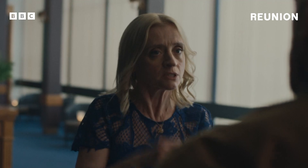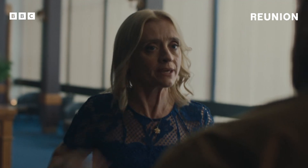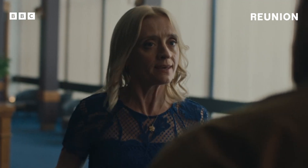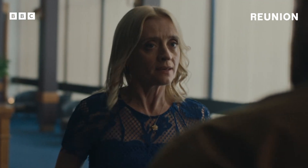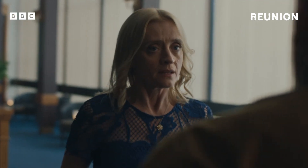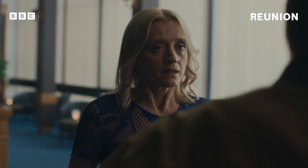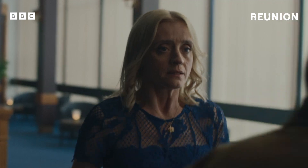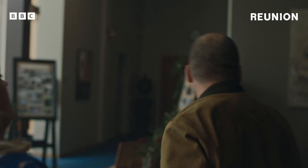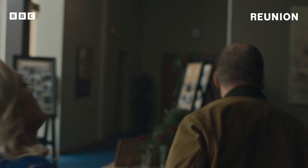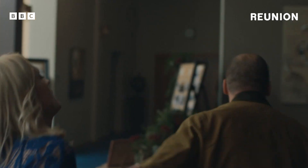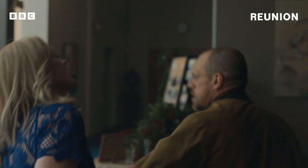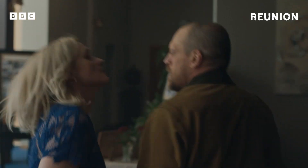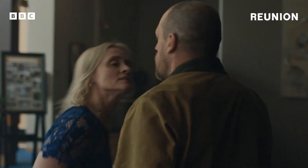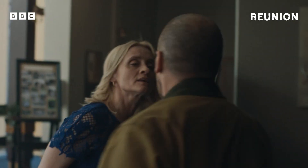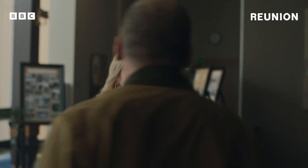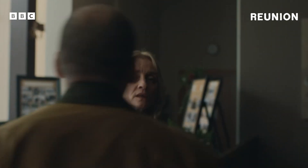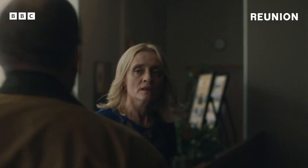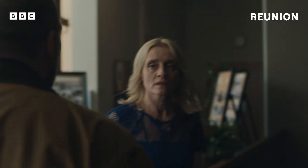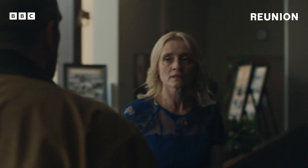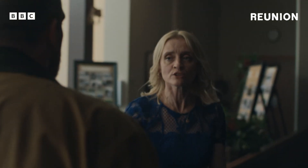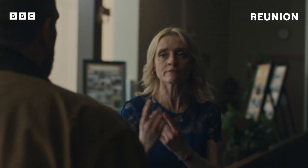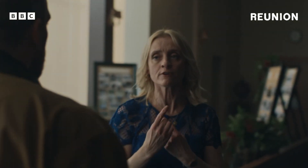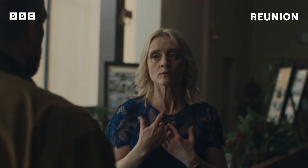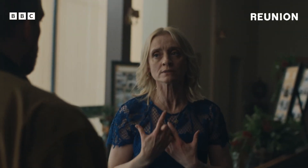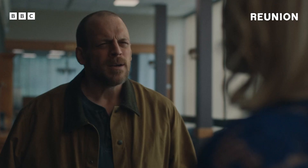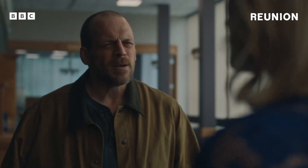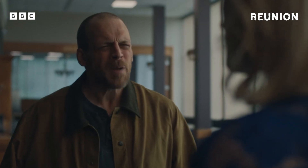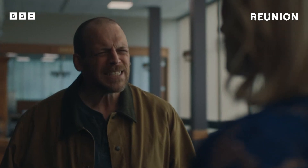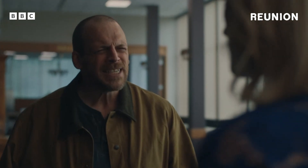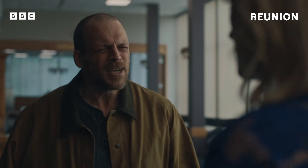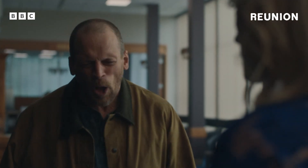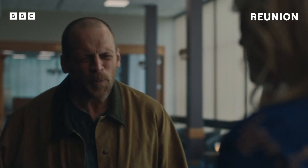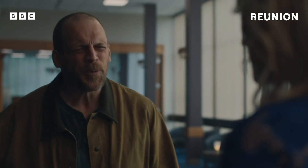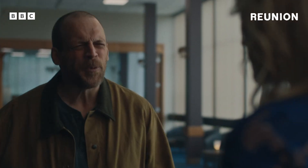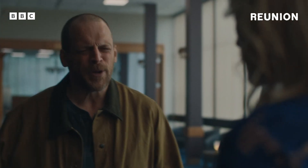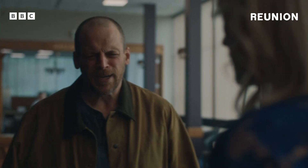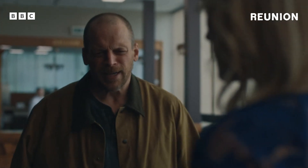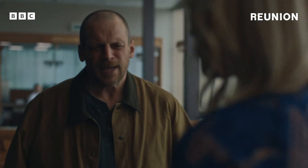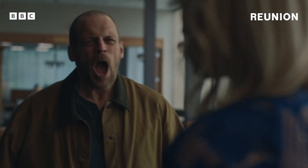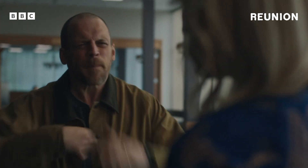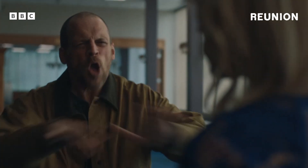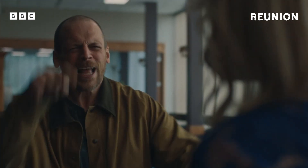I'd be just as awkward physically as I would with my voice, you know, things like that. So, it’s been rather beautiful, actually.